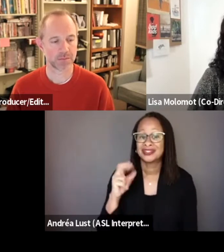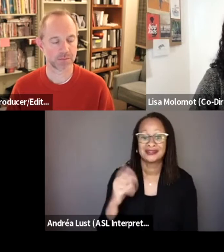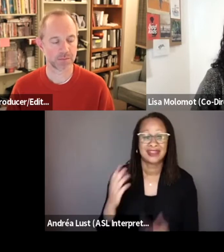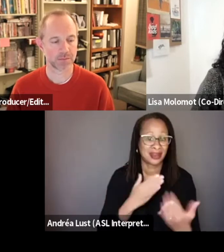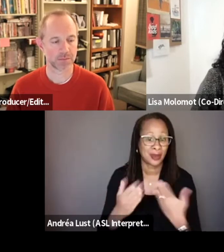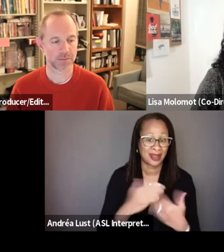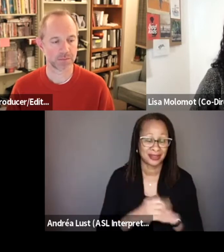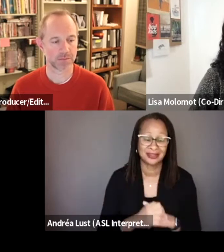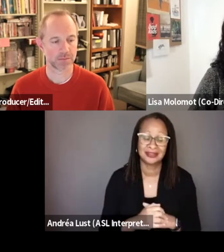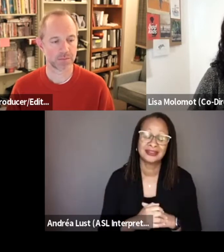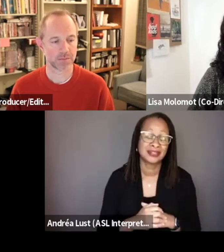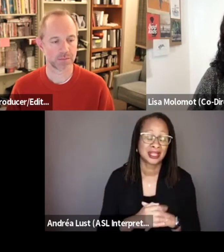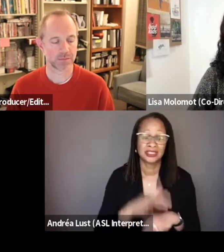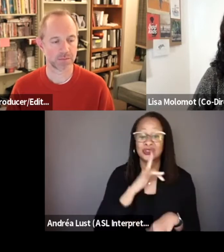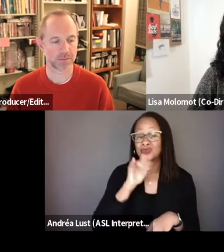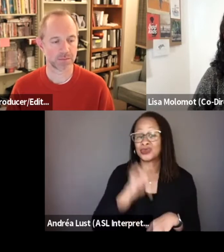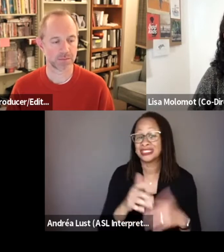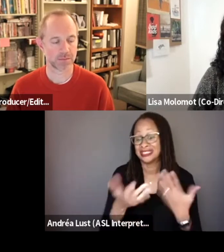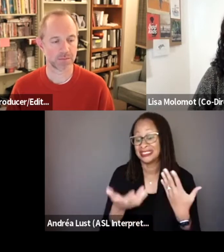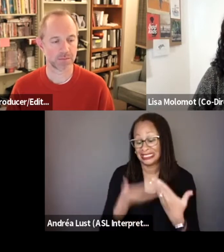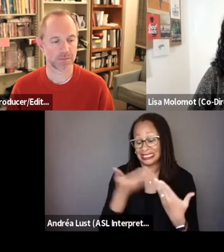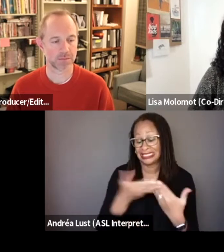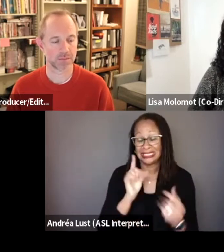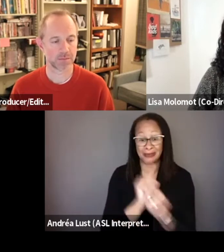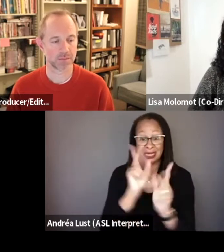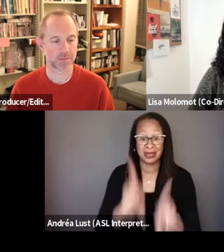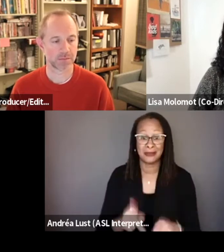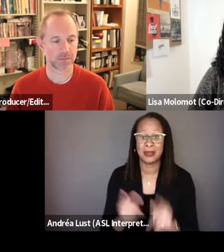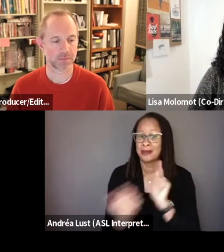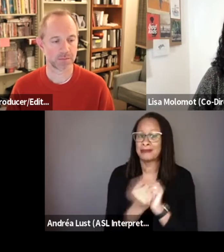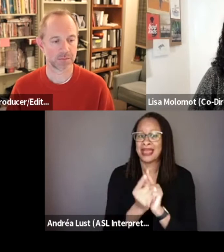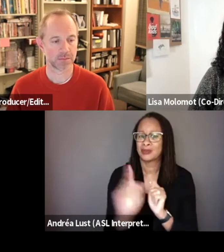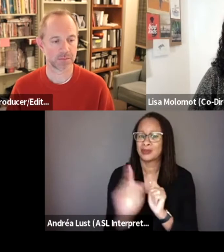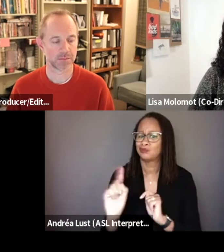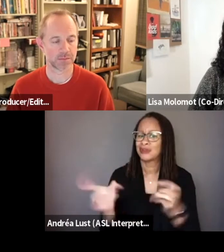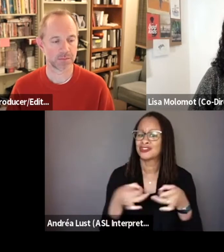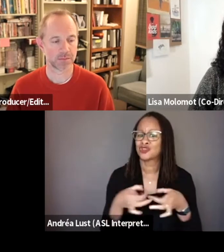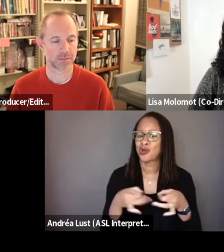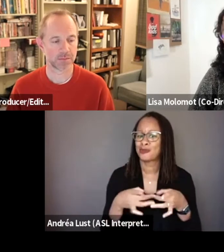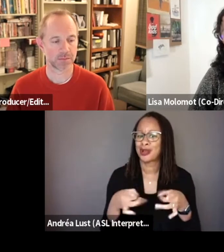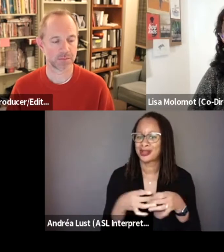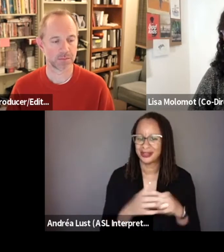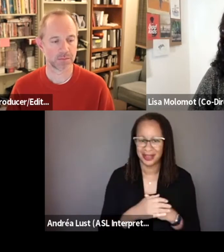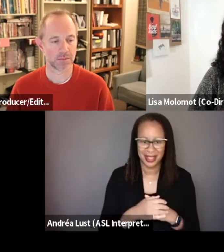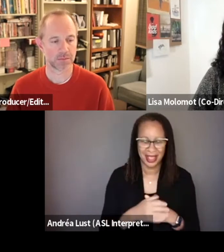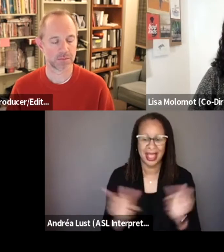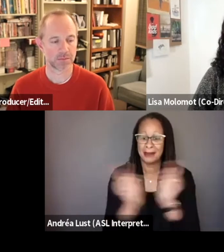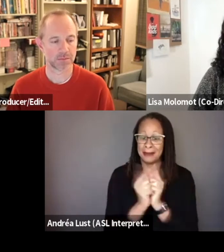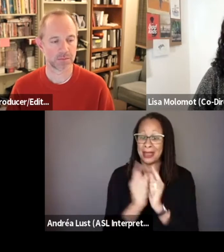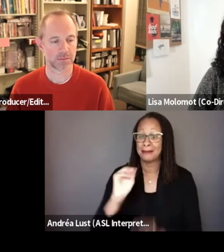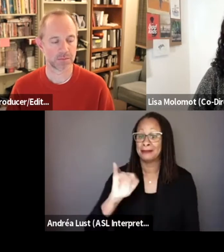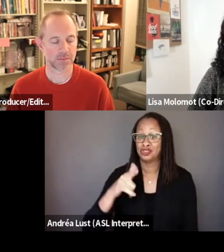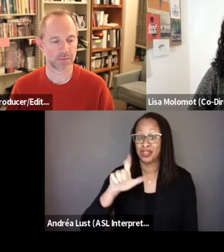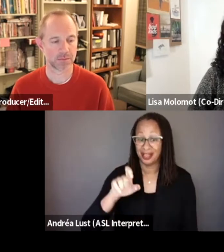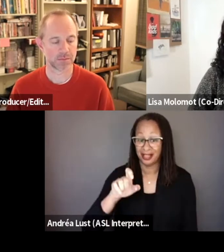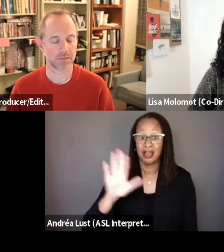it was really easy to meet up with them, and we met at Starbucks, and I met Michelle, her husband, and then the two other siblings.